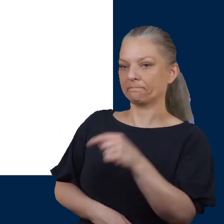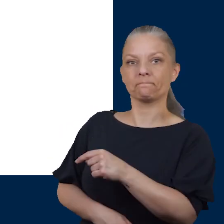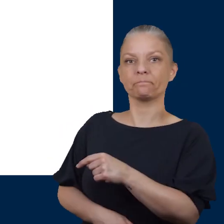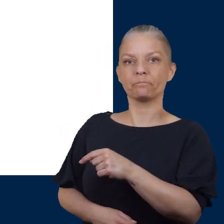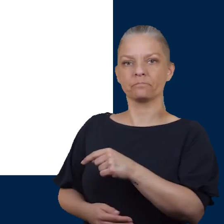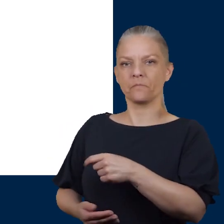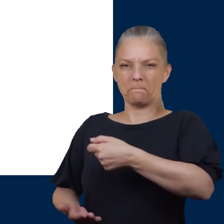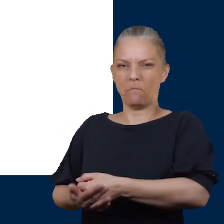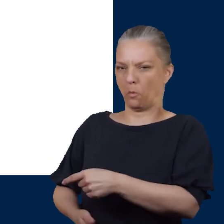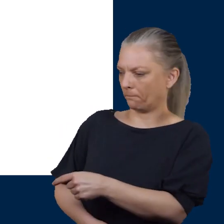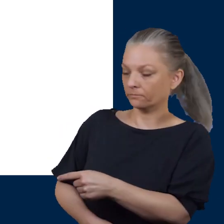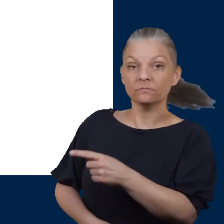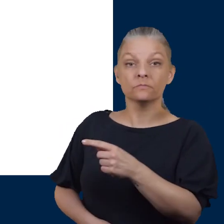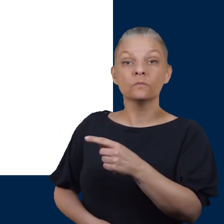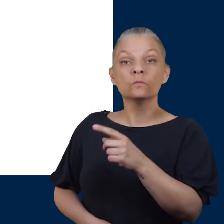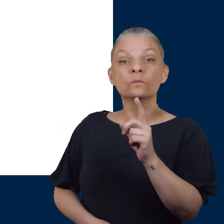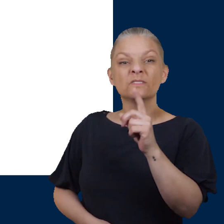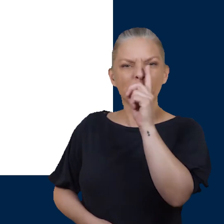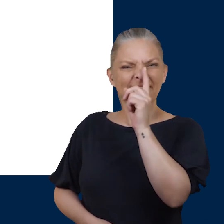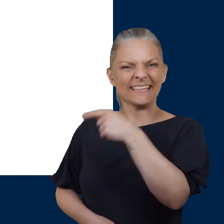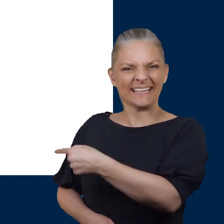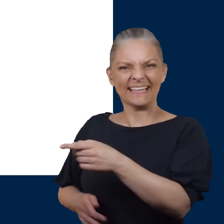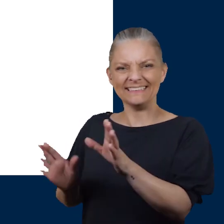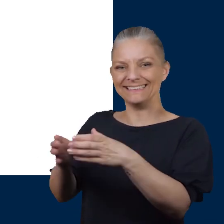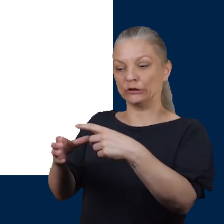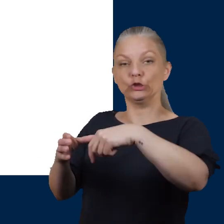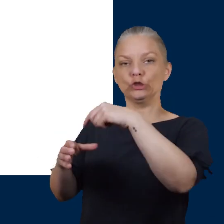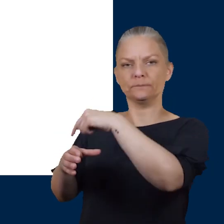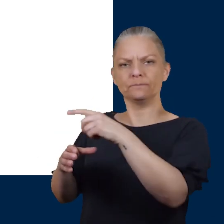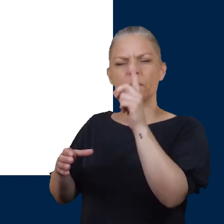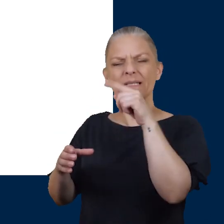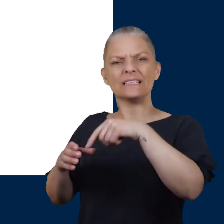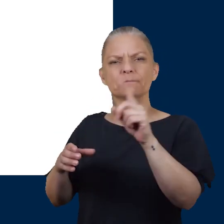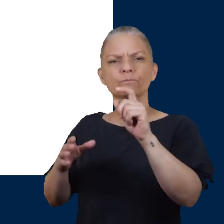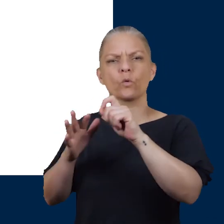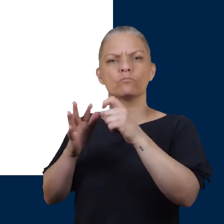Moving on to the bottom left hand side of the Eatwell guide the pink section is protein sources.